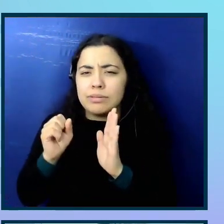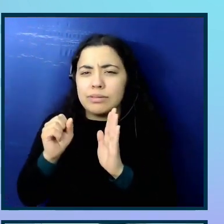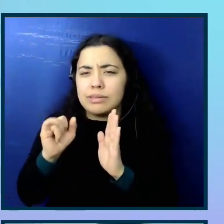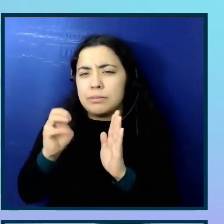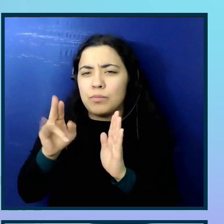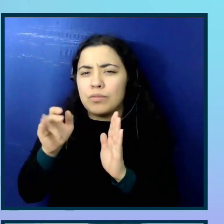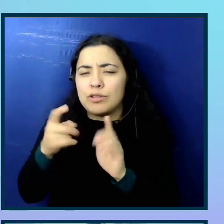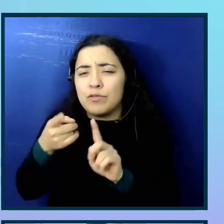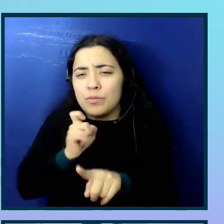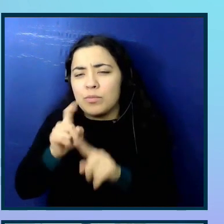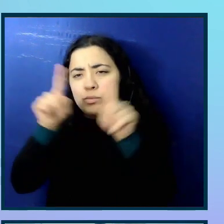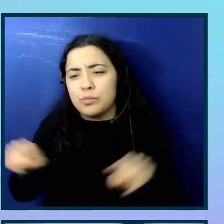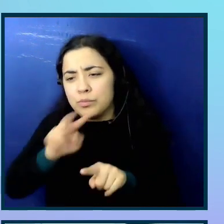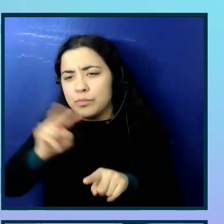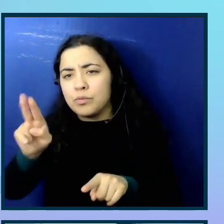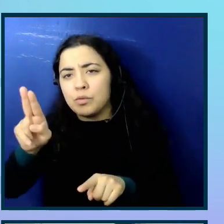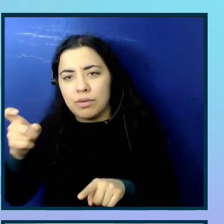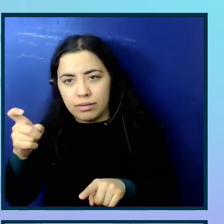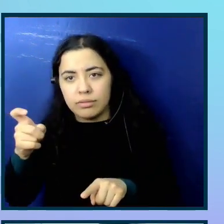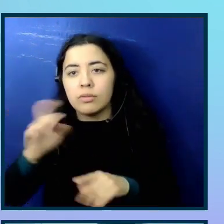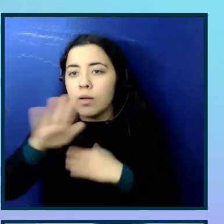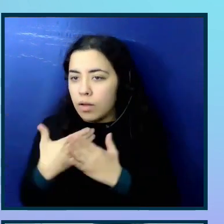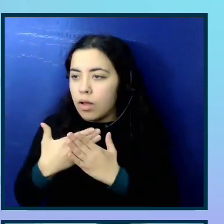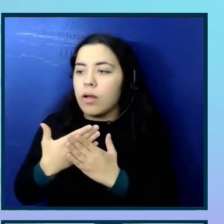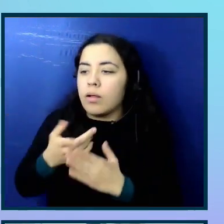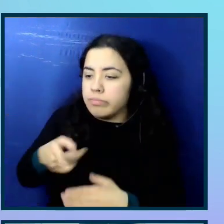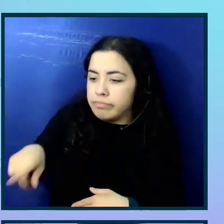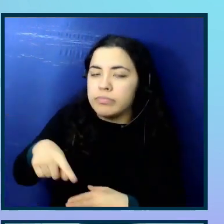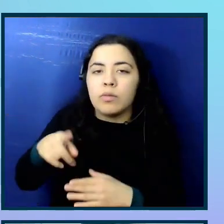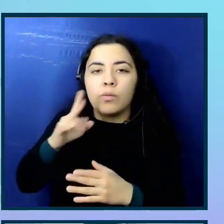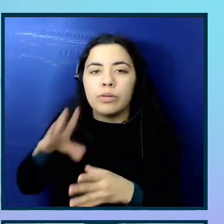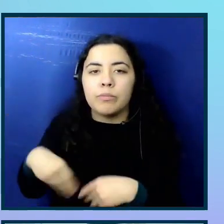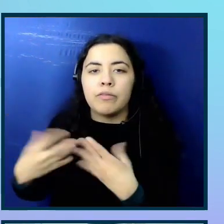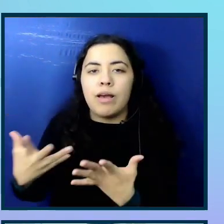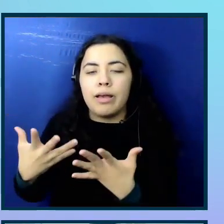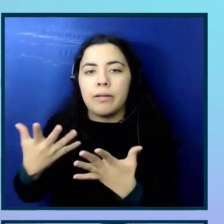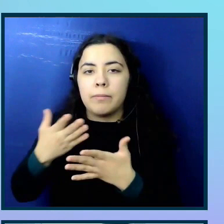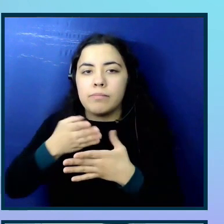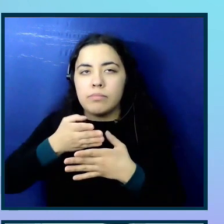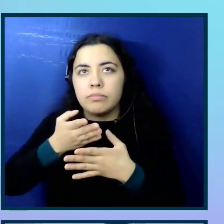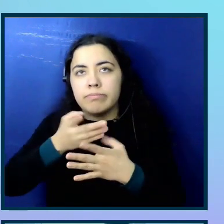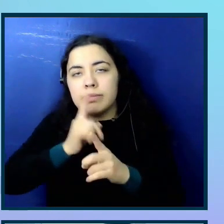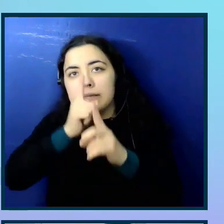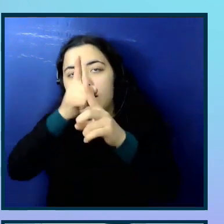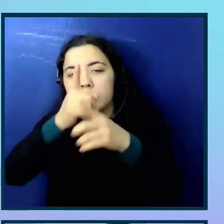All participants were given items to find tasks to complete while thinking aloud. And we go to the next slide.